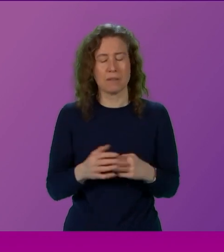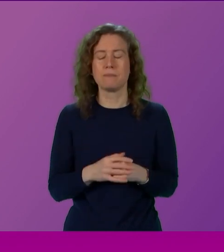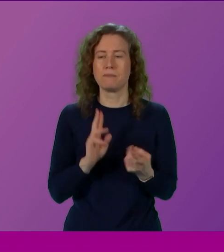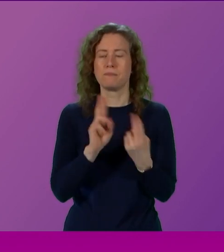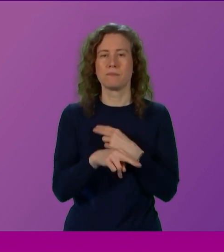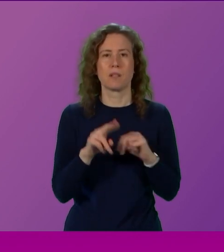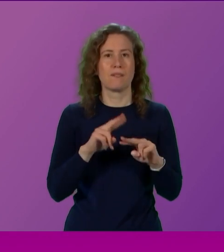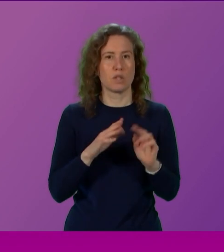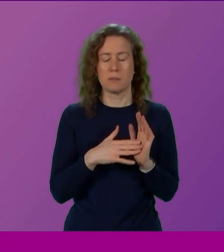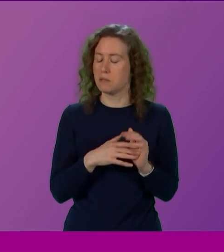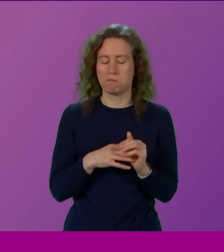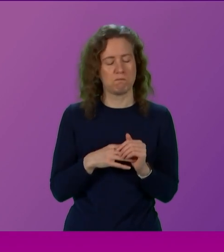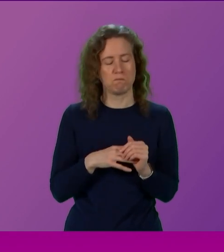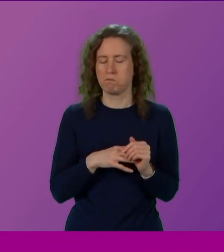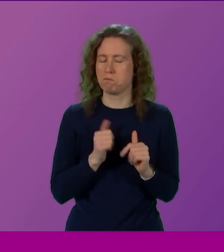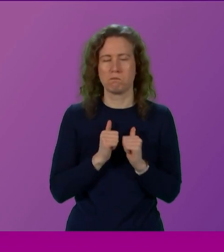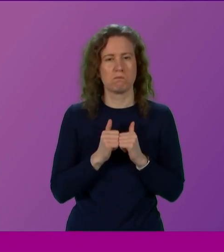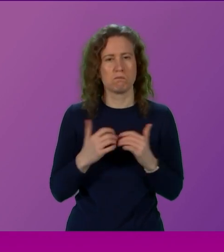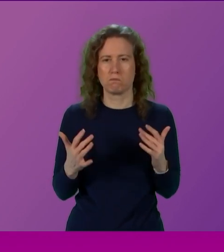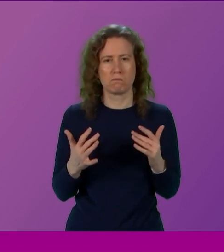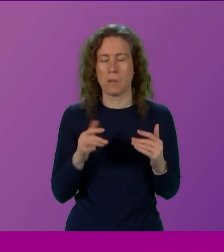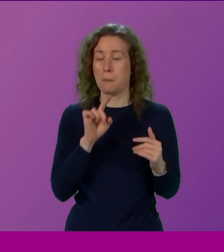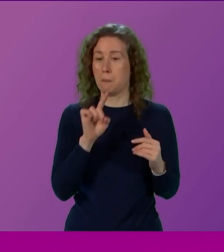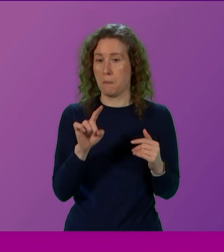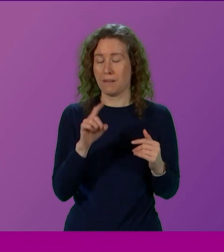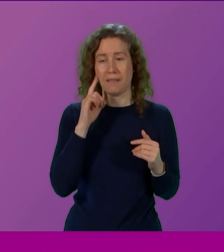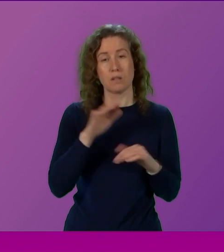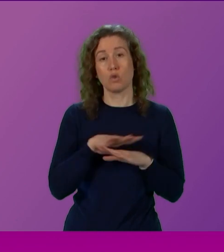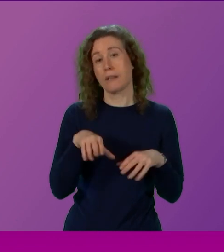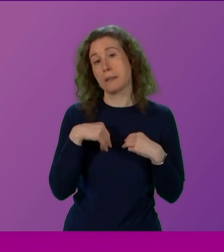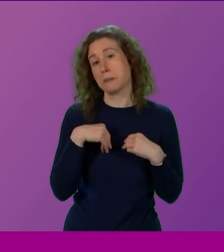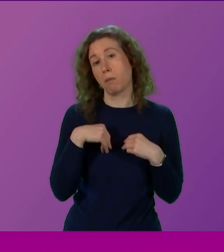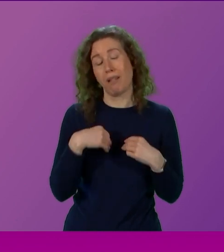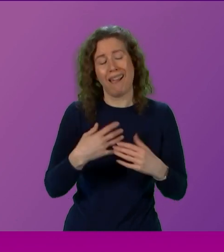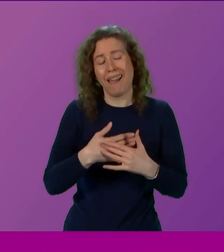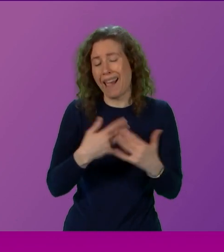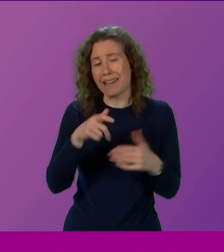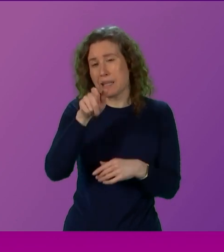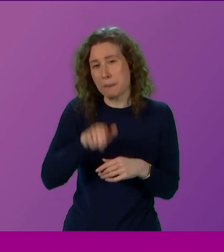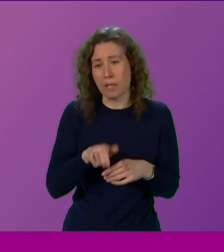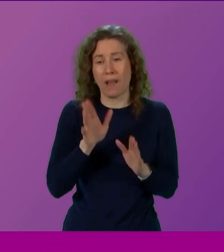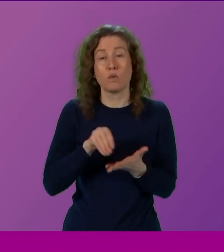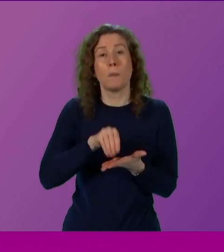No, I do not accept that, but I do consider it unacceptable that any patient has to pay privately